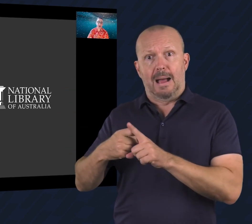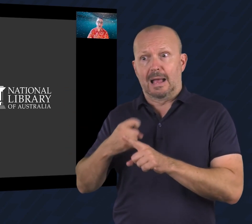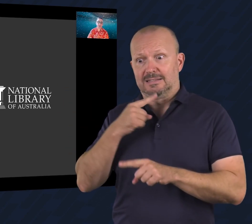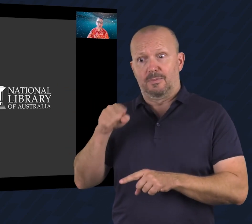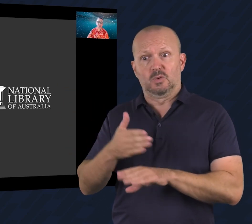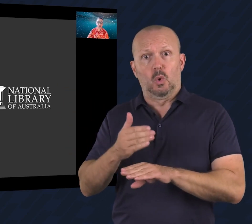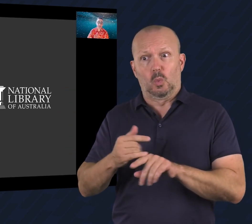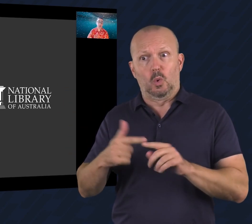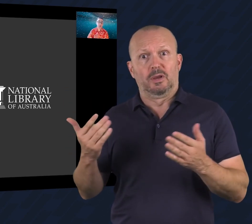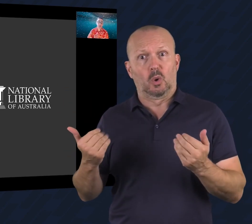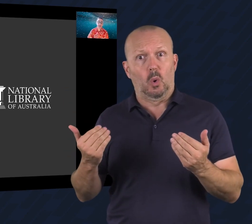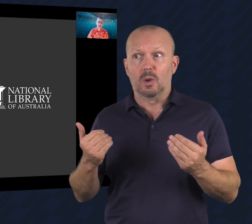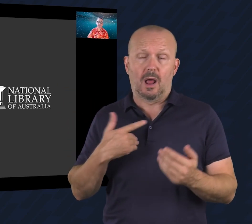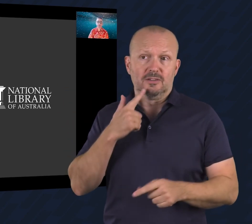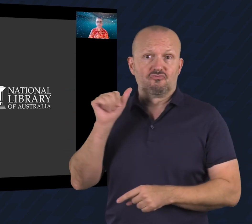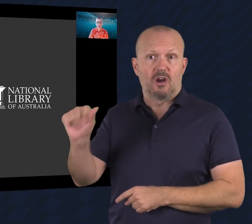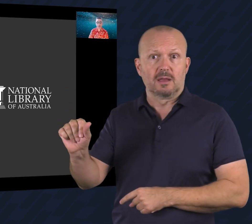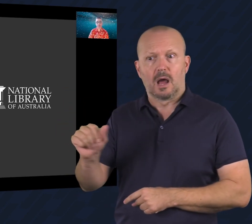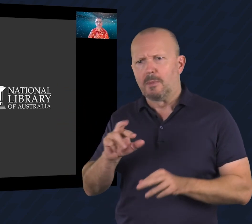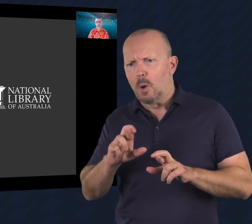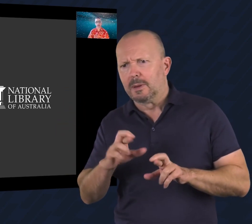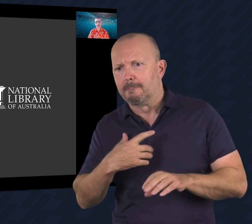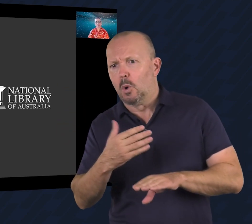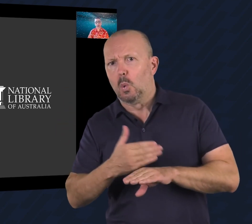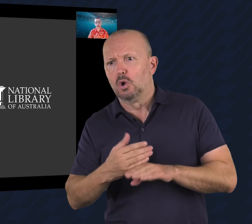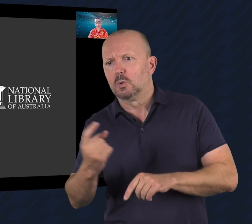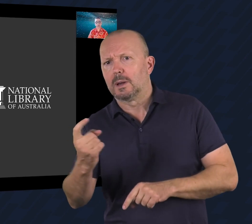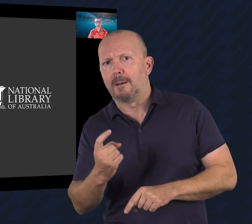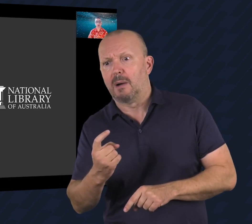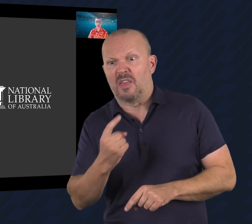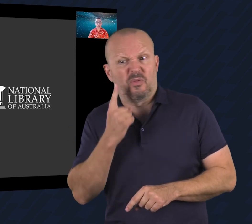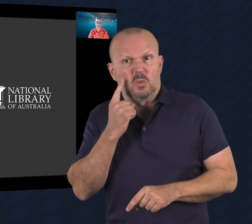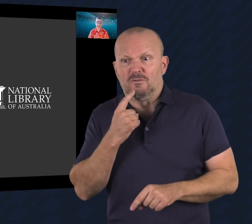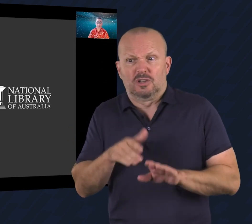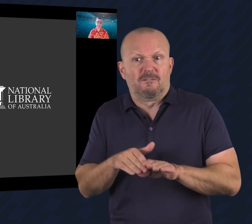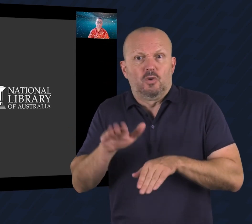I'm hoping there will be heaps more coolness to come in the future. We have, I believe, only just begun,